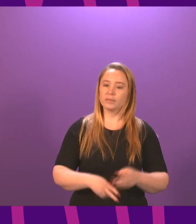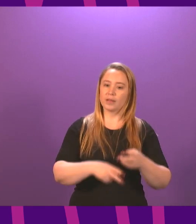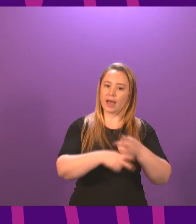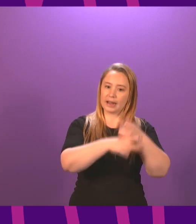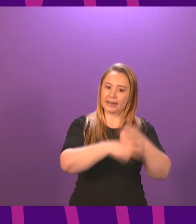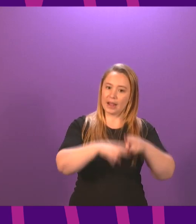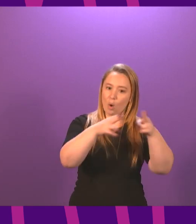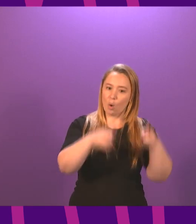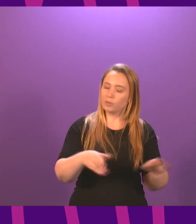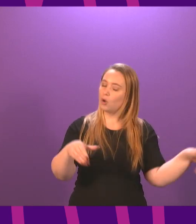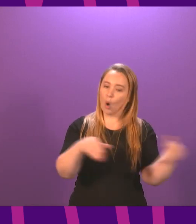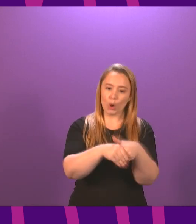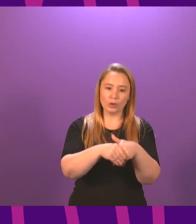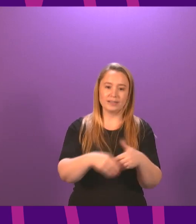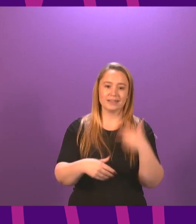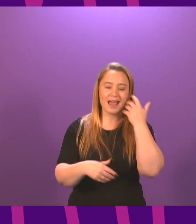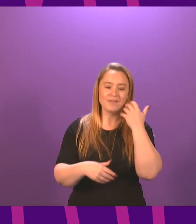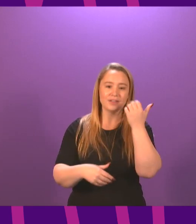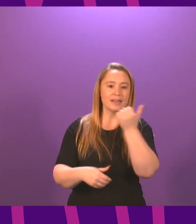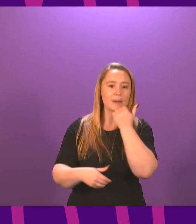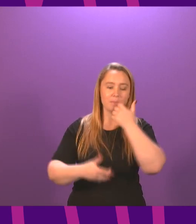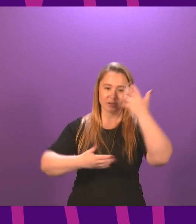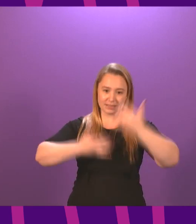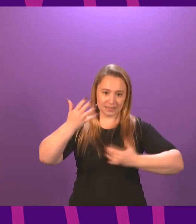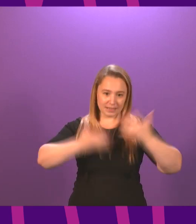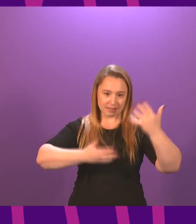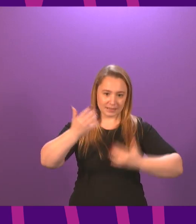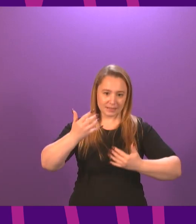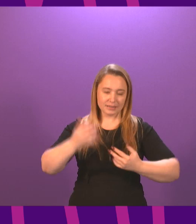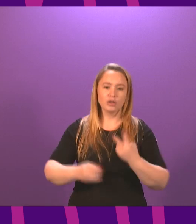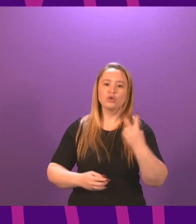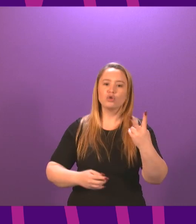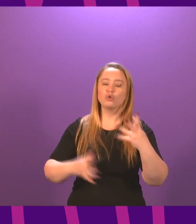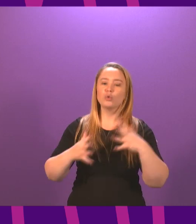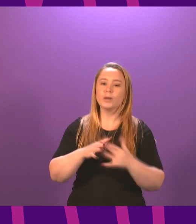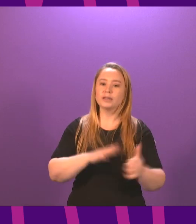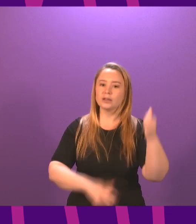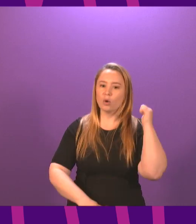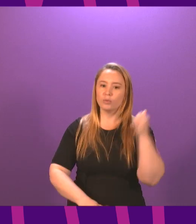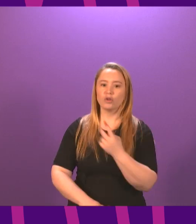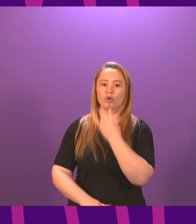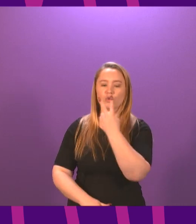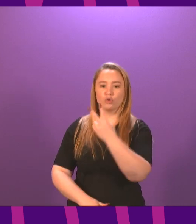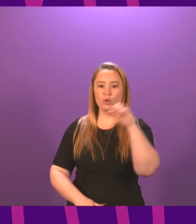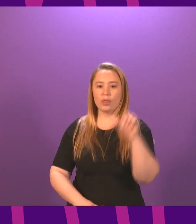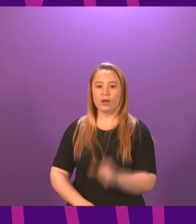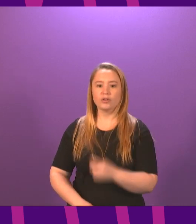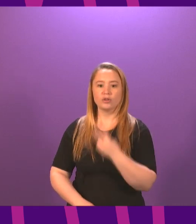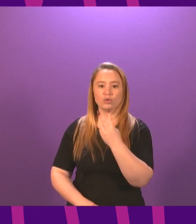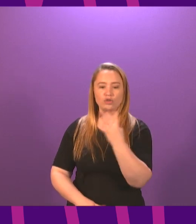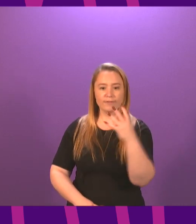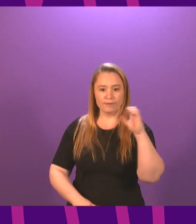are not included in the daily figures. About two weeks ago, the numbers stood at 2,240